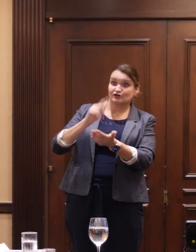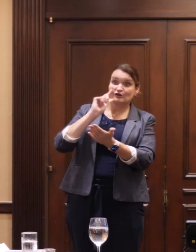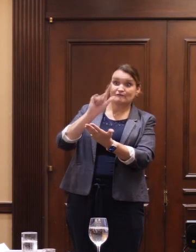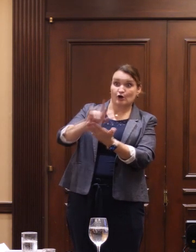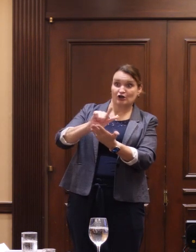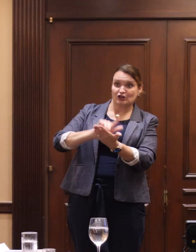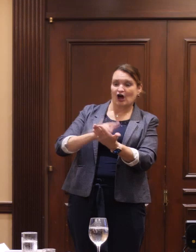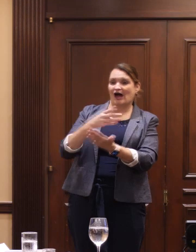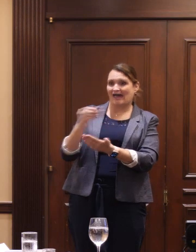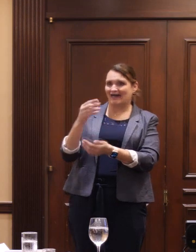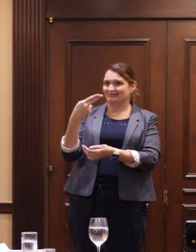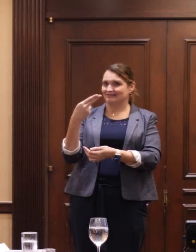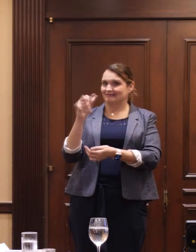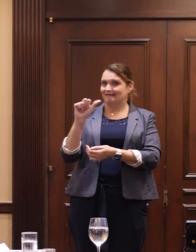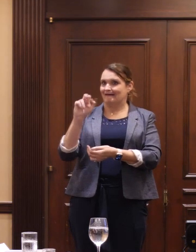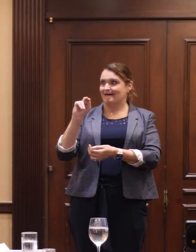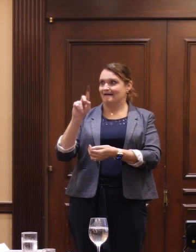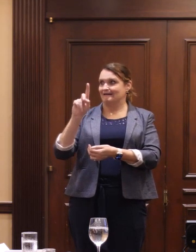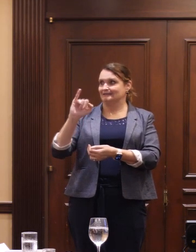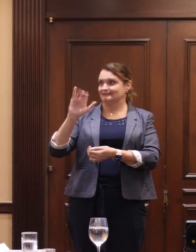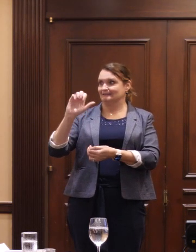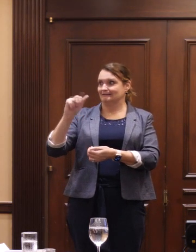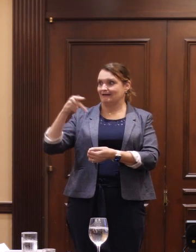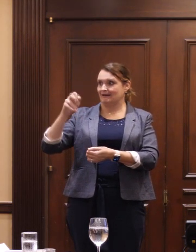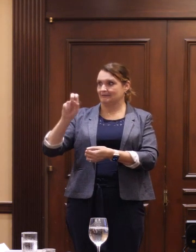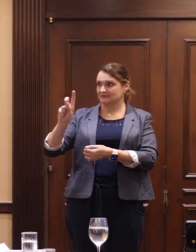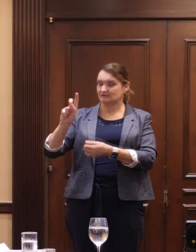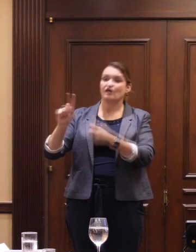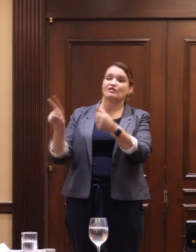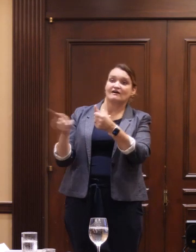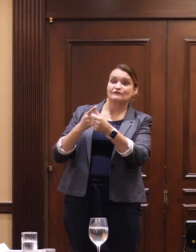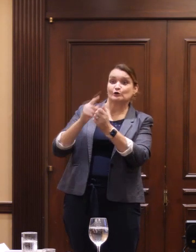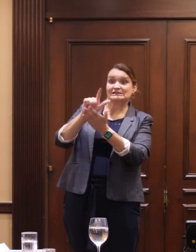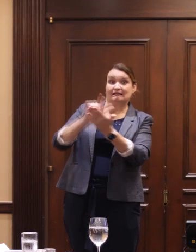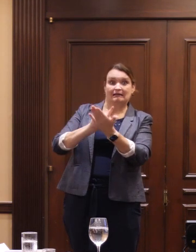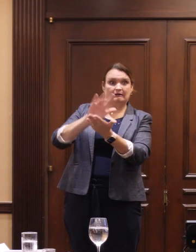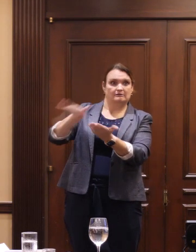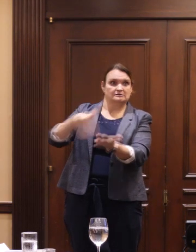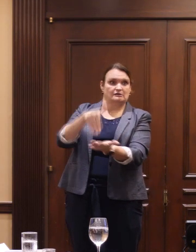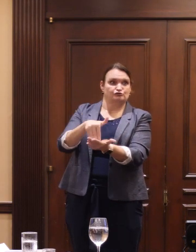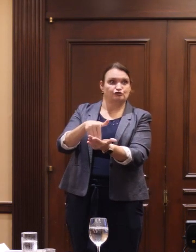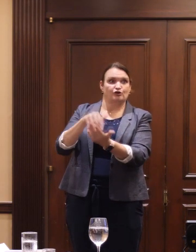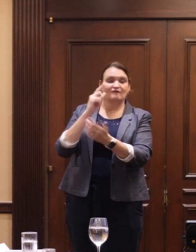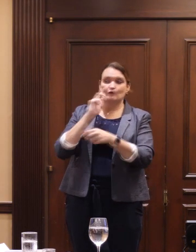the first national legal legal Advocacy Center for people with disabilities